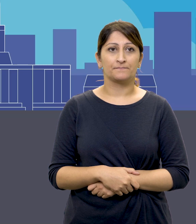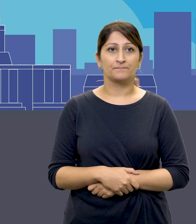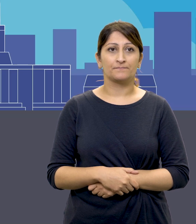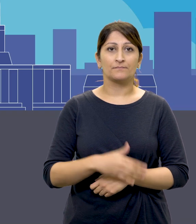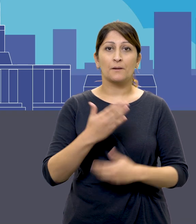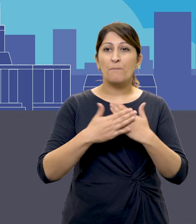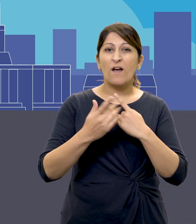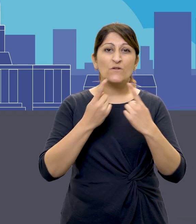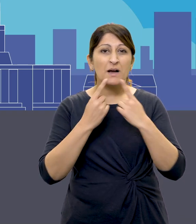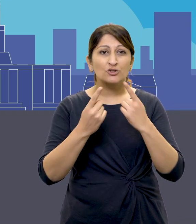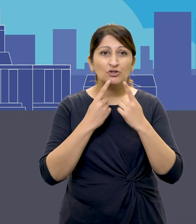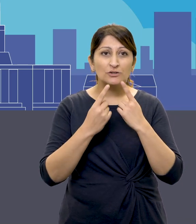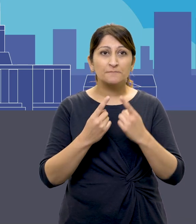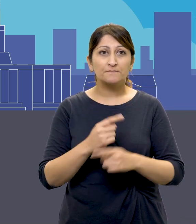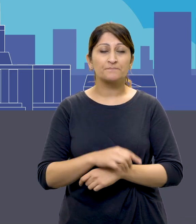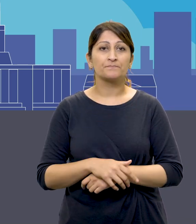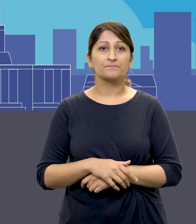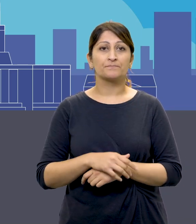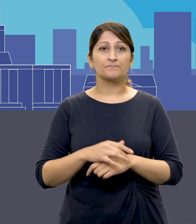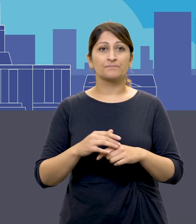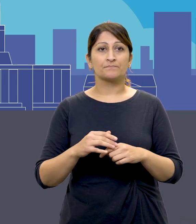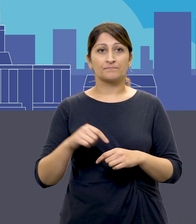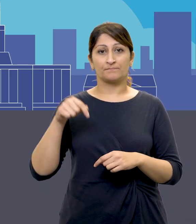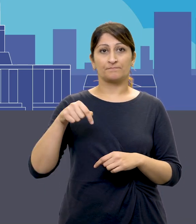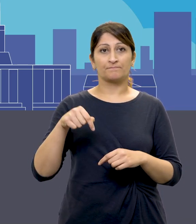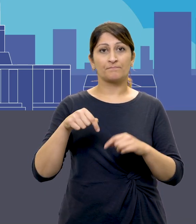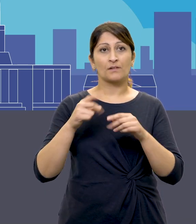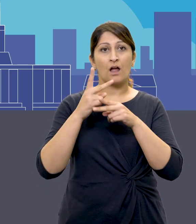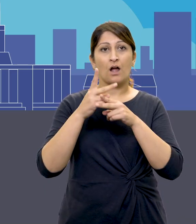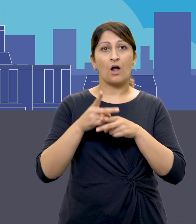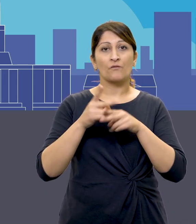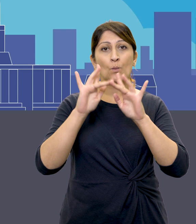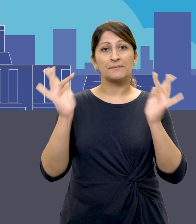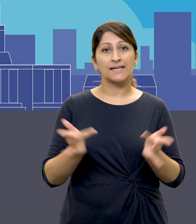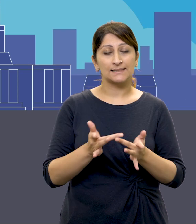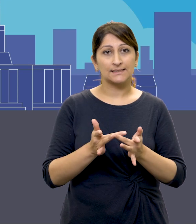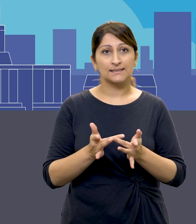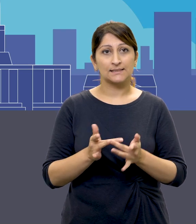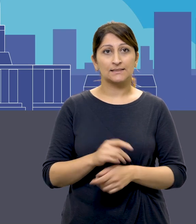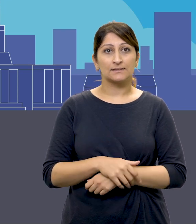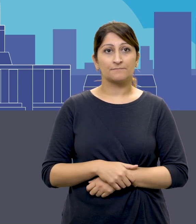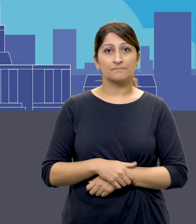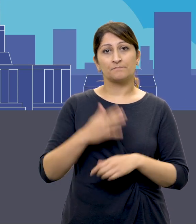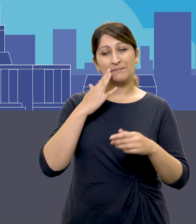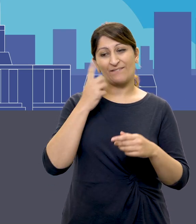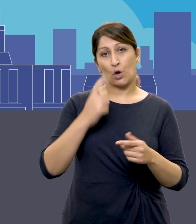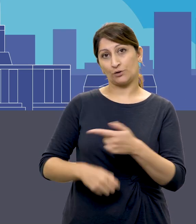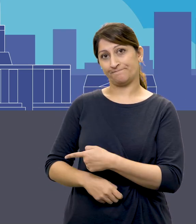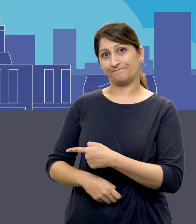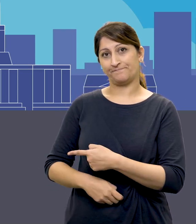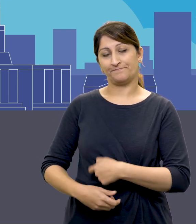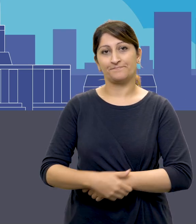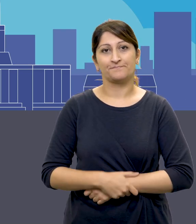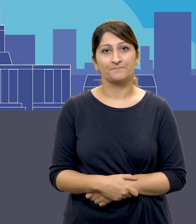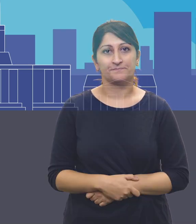For more information about abuse and neglect, please visit our website LeedsSAB.org.uk